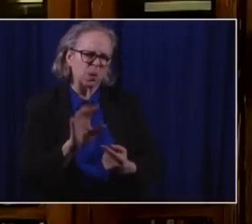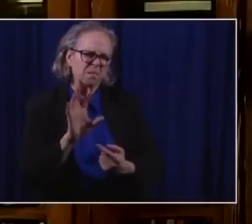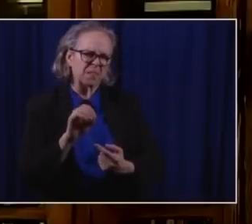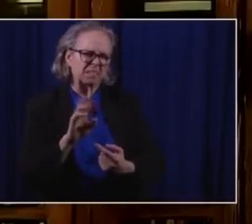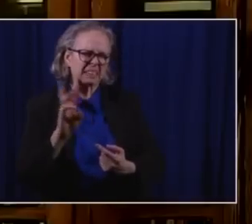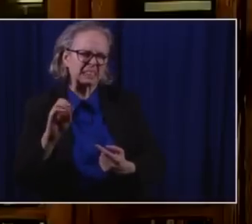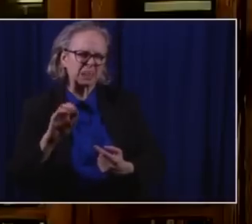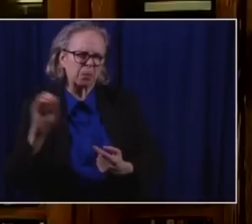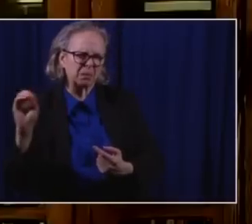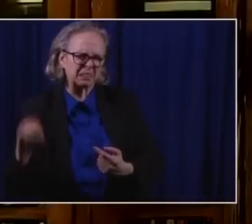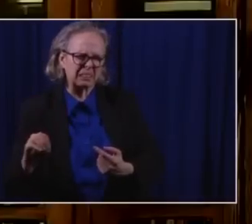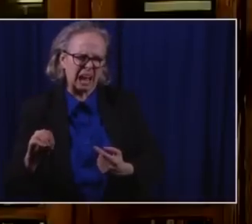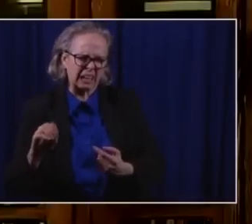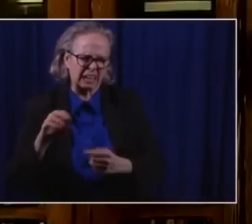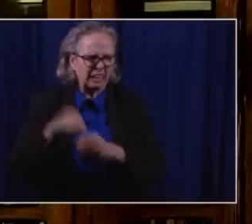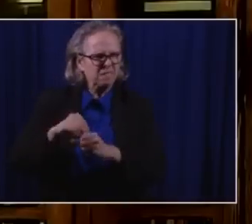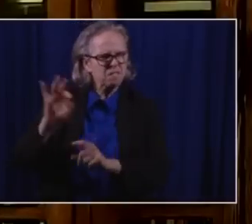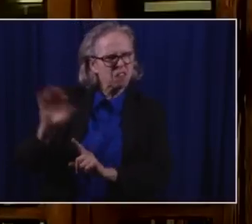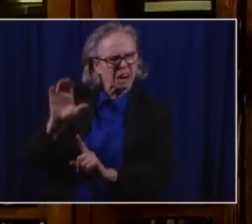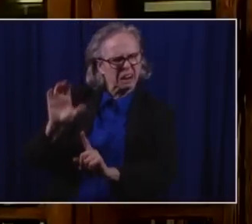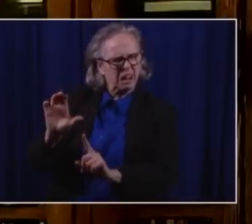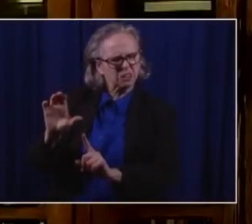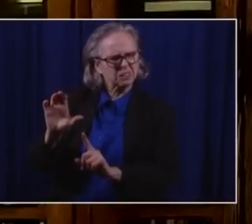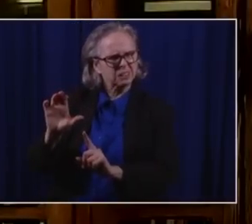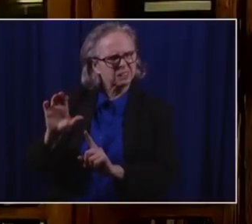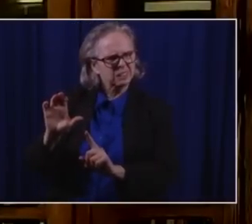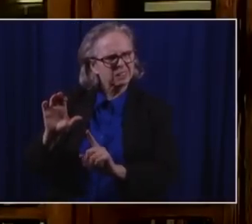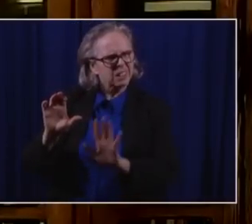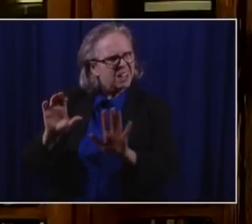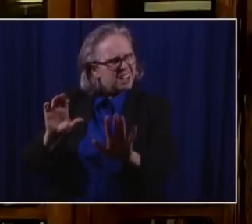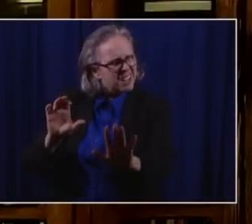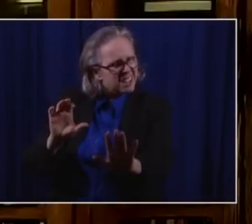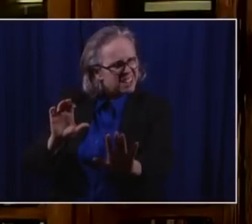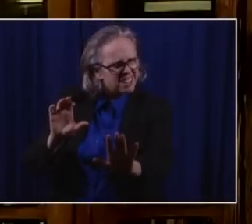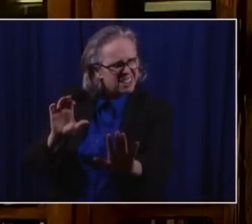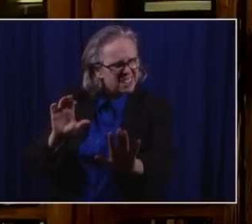hospital in our entire zone we're just in hospitals in Franklin County for the past month or 2 months has been really close to 50 to 60% of